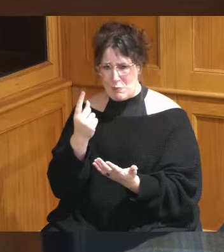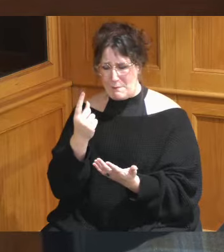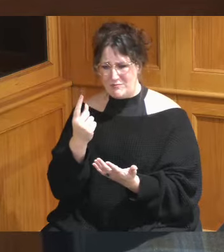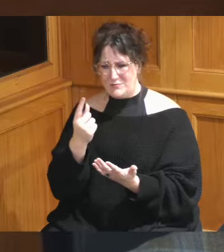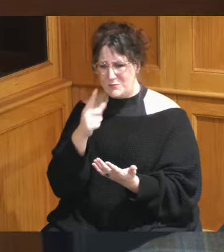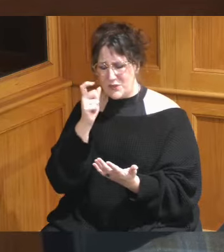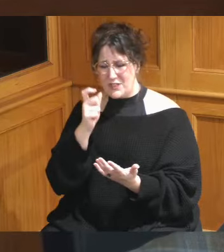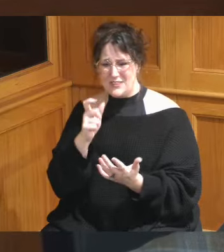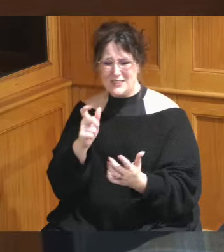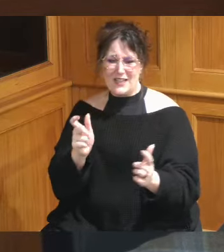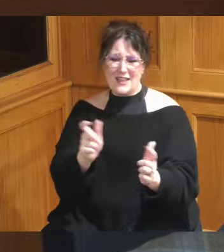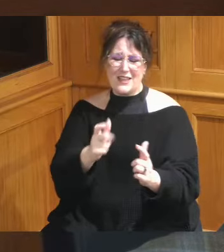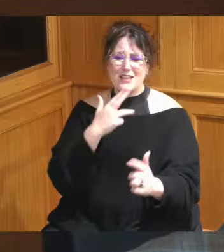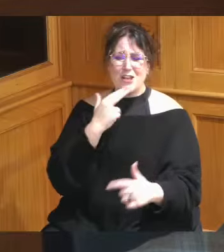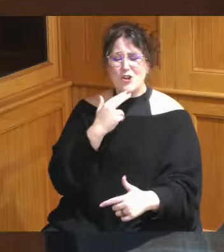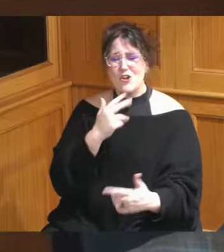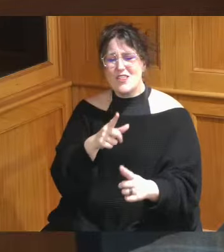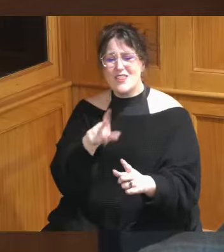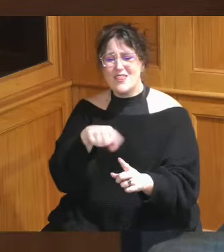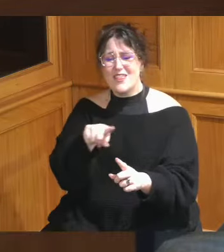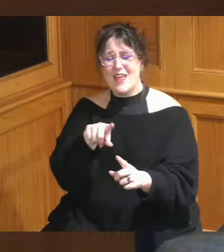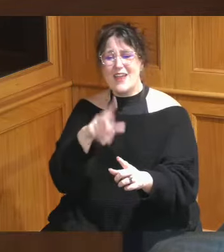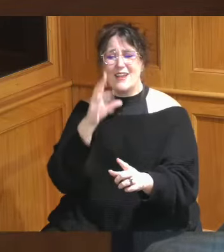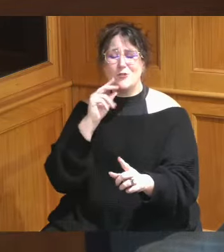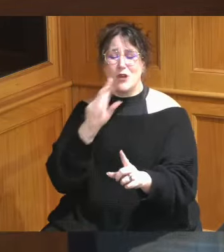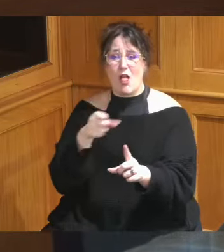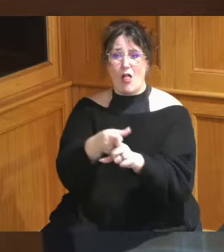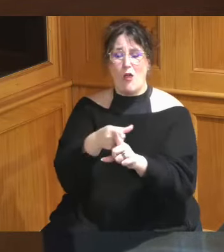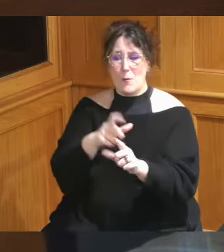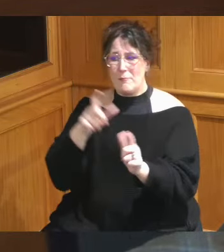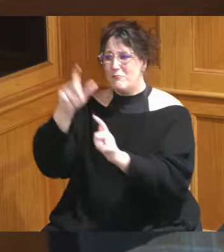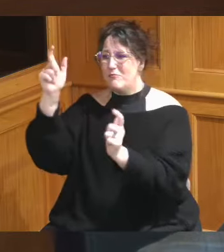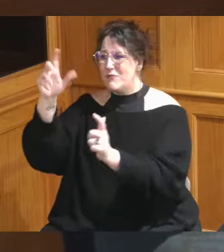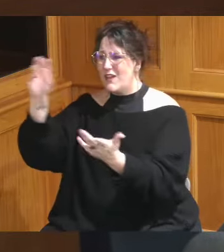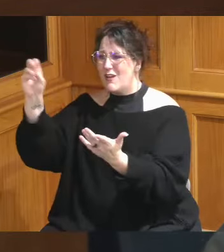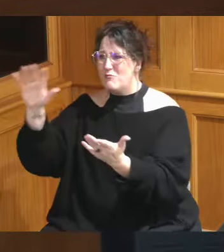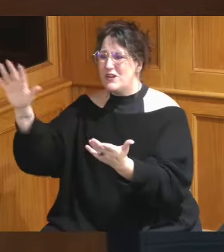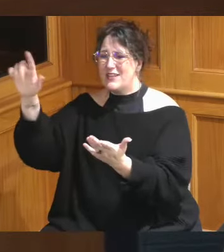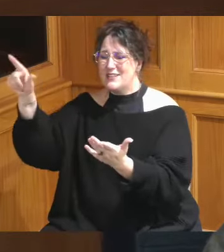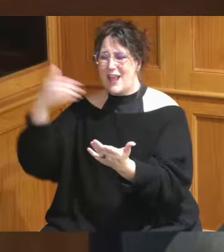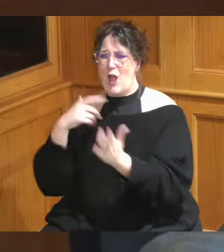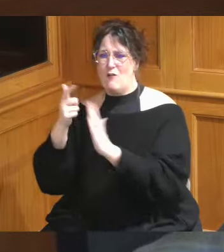the little gal, they're the ones that get hit. the big companies, they have lawyers and you